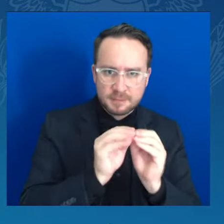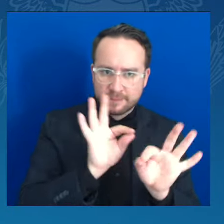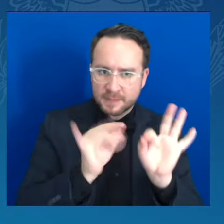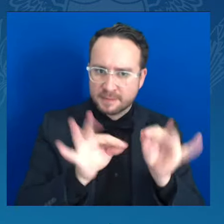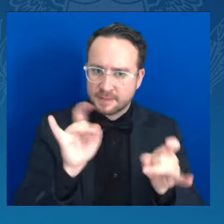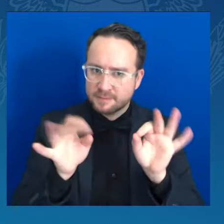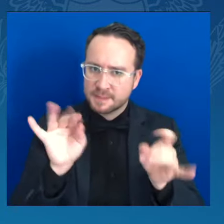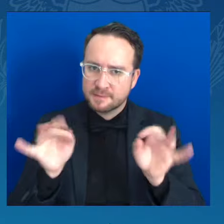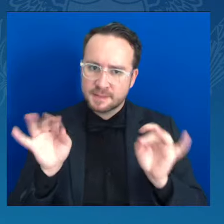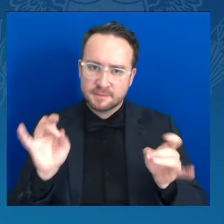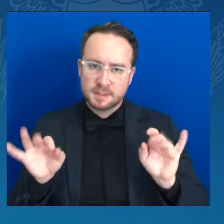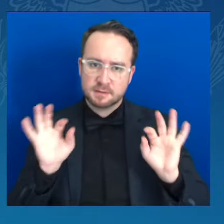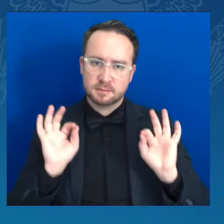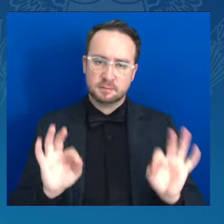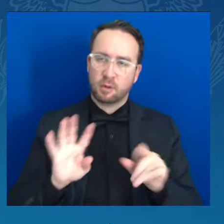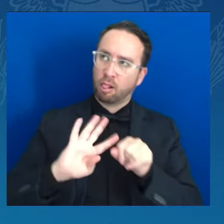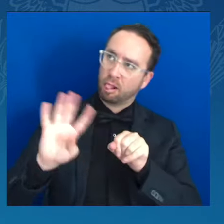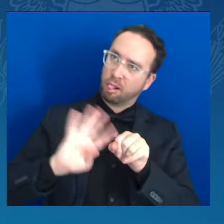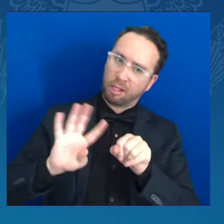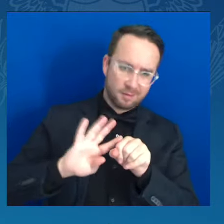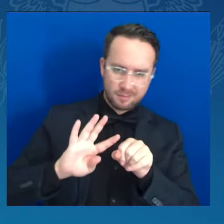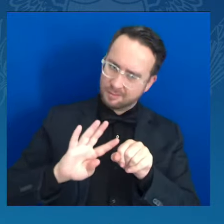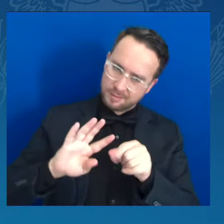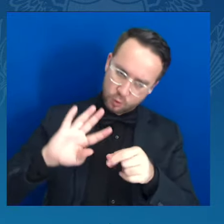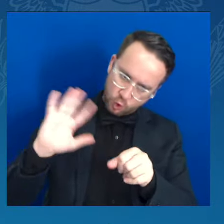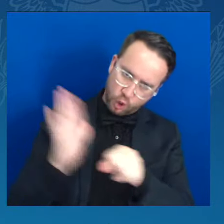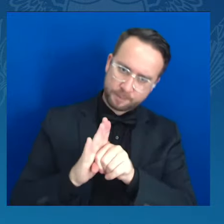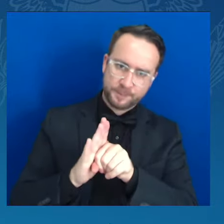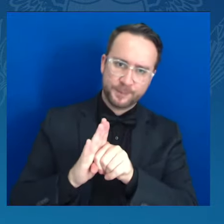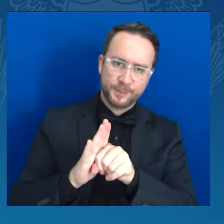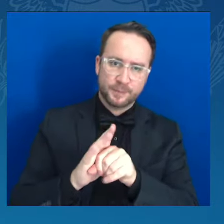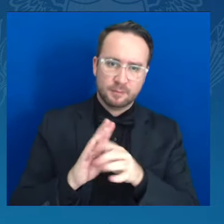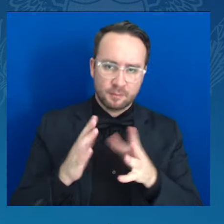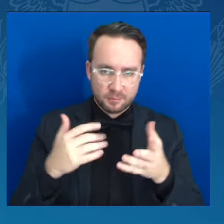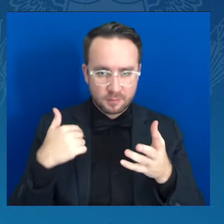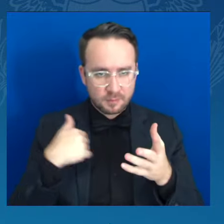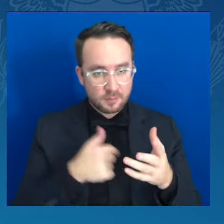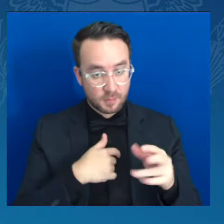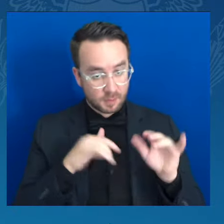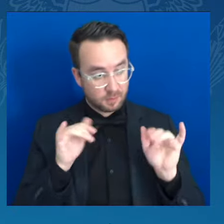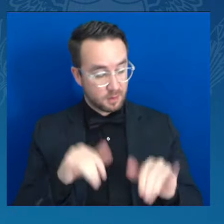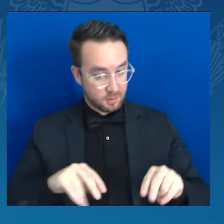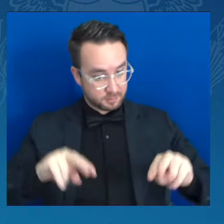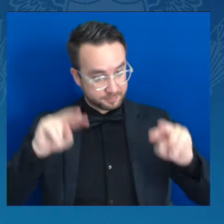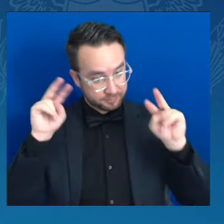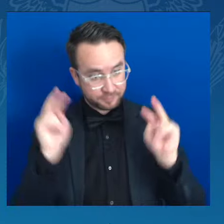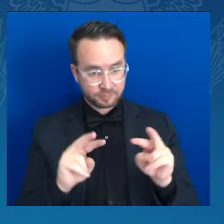NASA's cutting edge methane detection work is an integral part of the administration's whole of government efforts